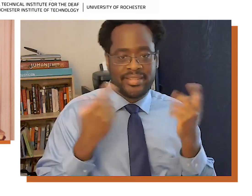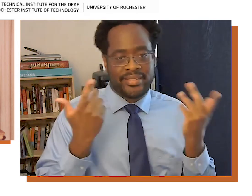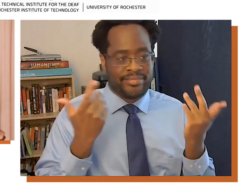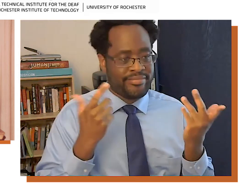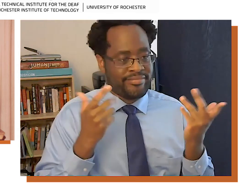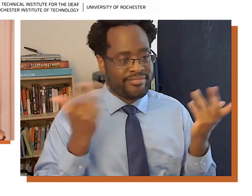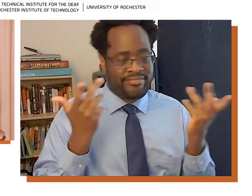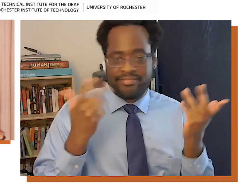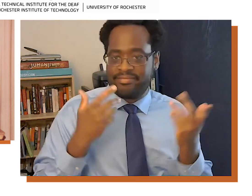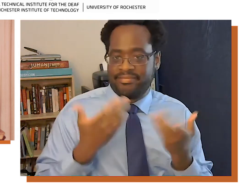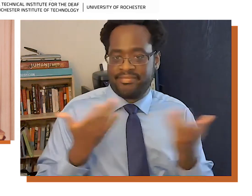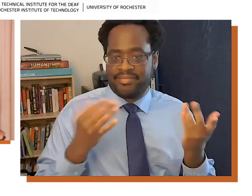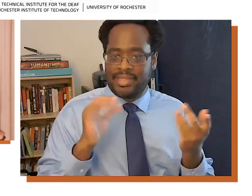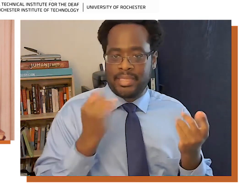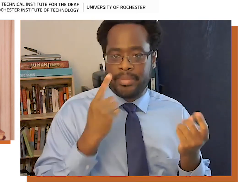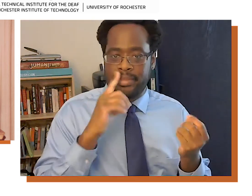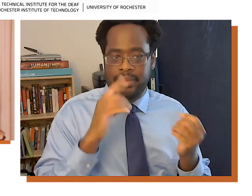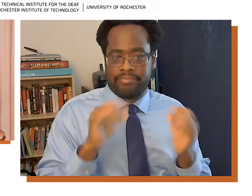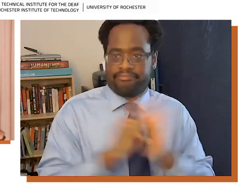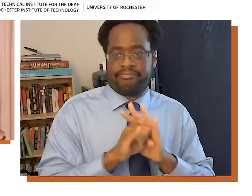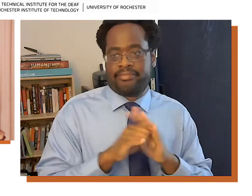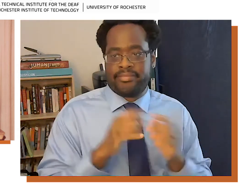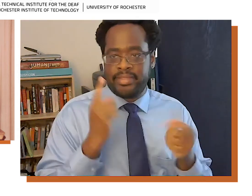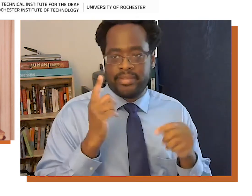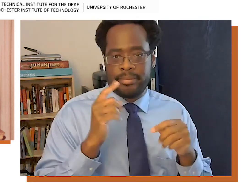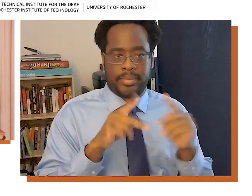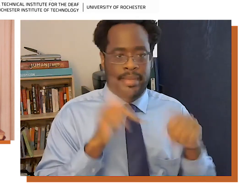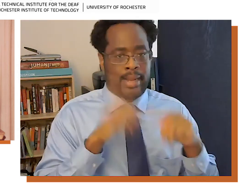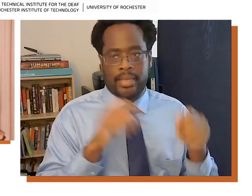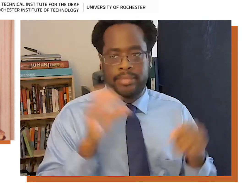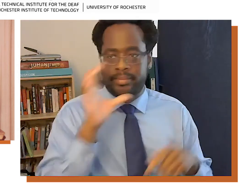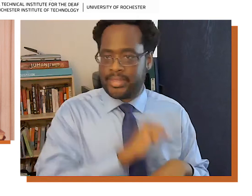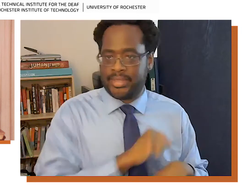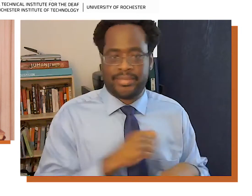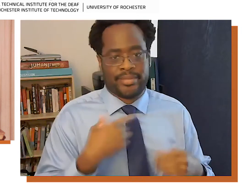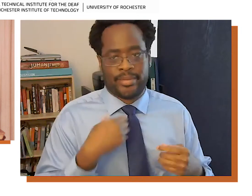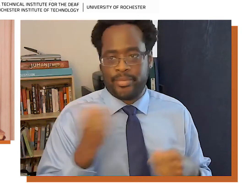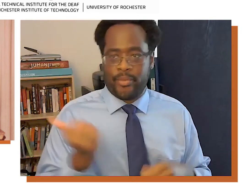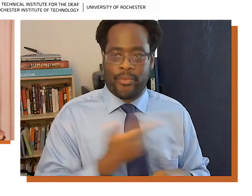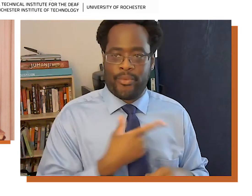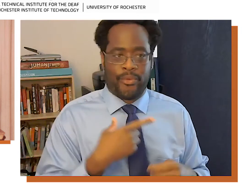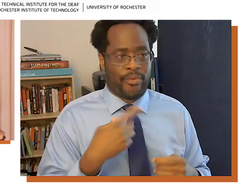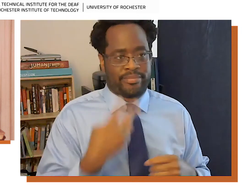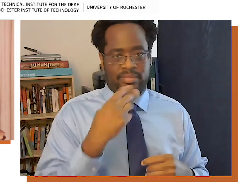and the headphones. Really, people can't miss